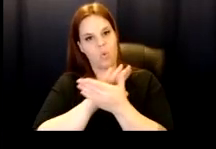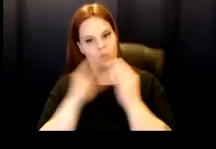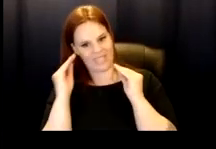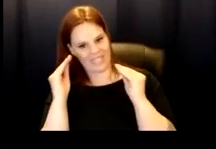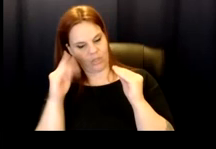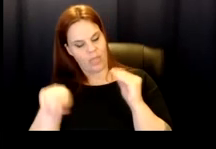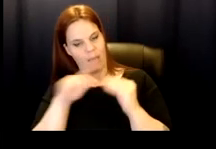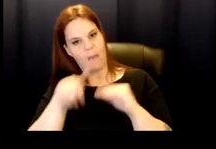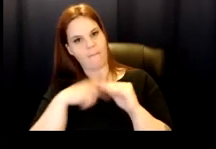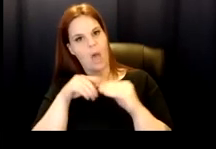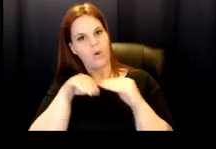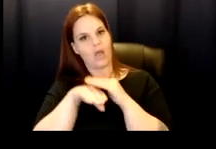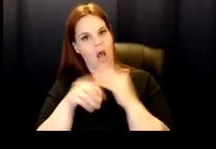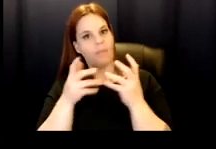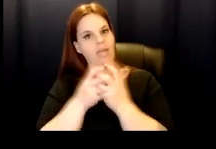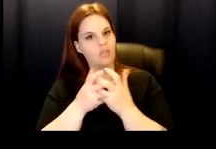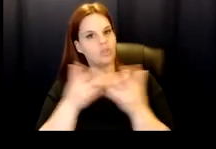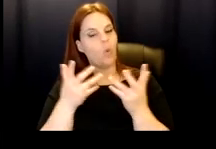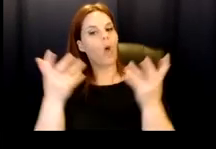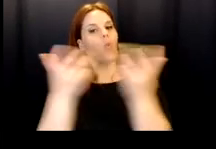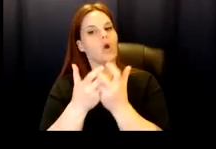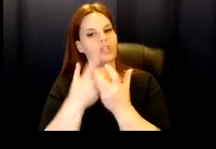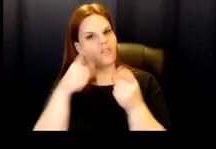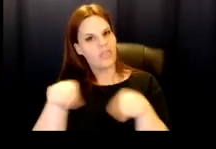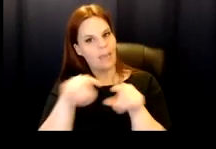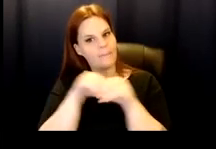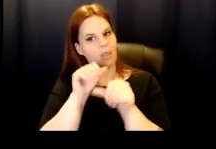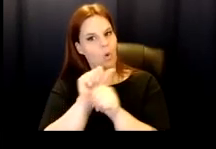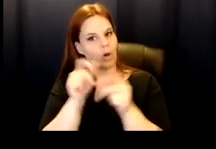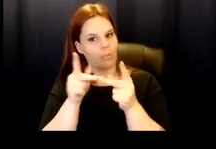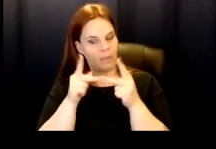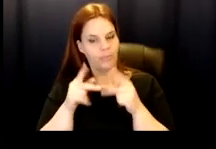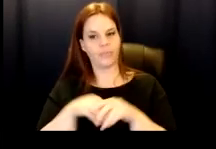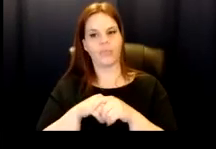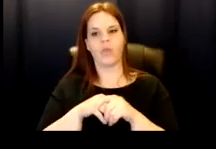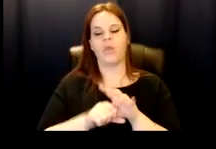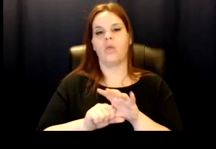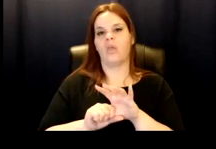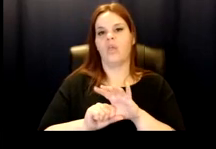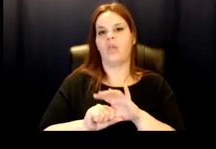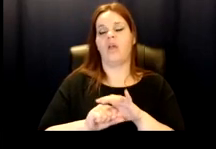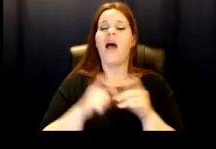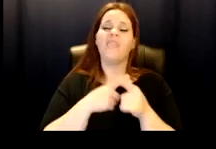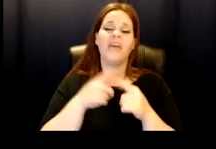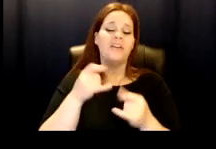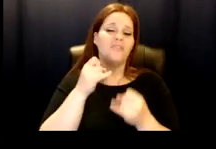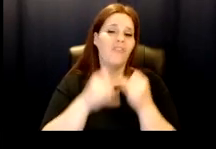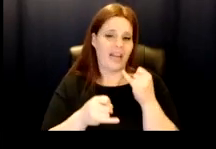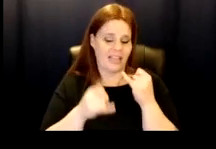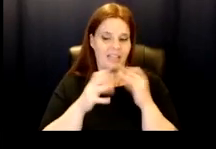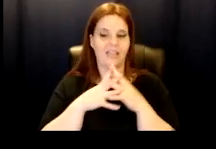would work for them in the workplace. And finally, but certainly not least, is how important